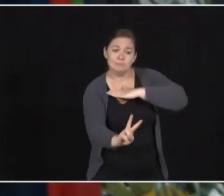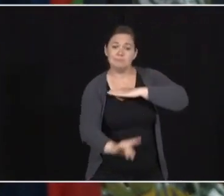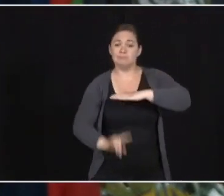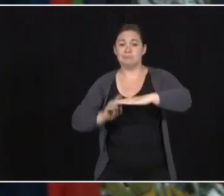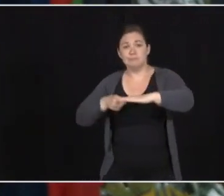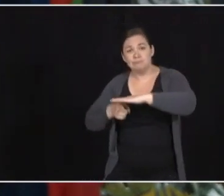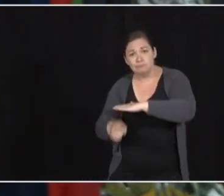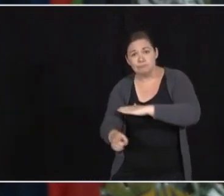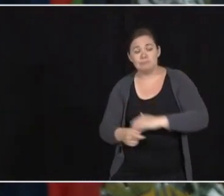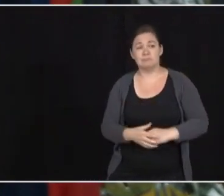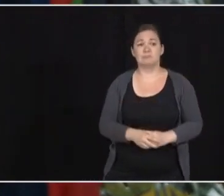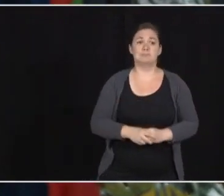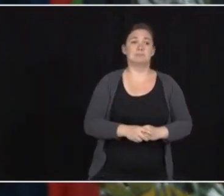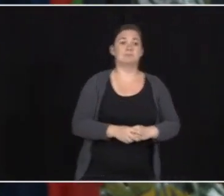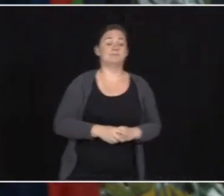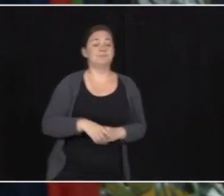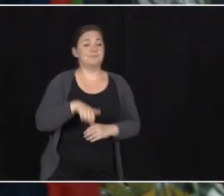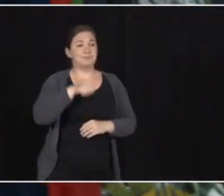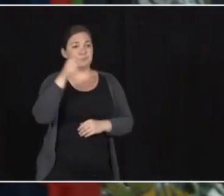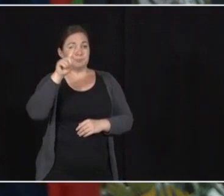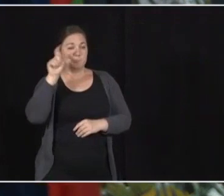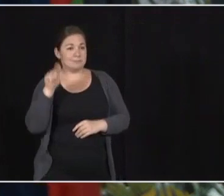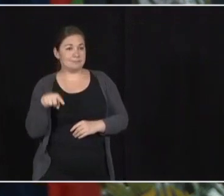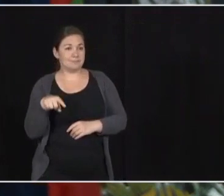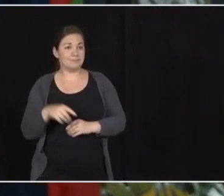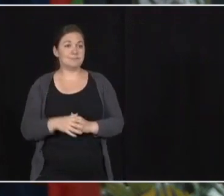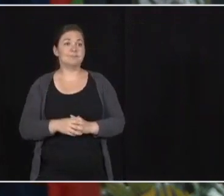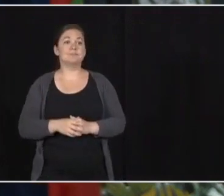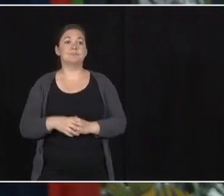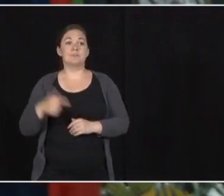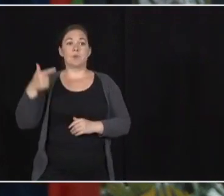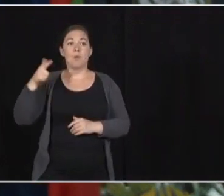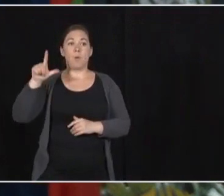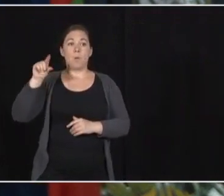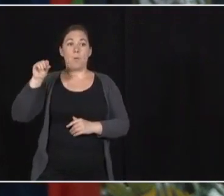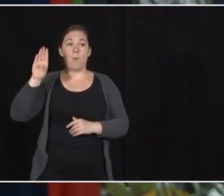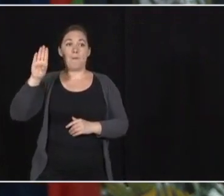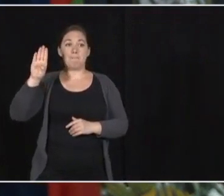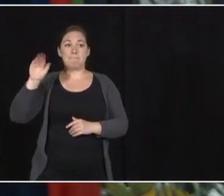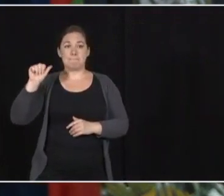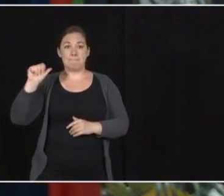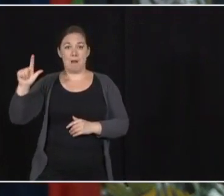Travis from global news. Please go ahead. Hi there, premier.